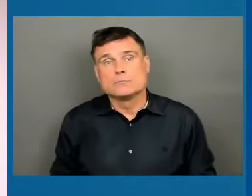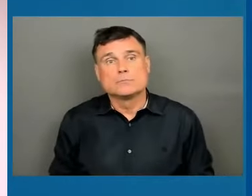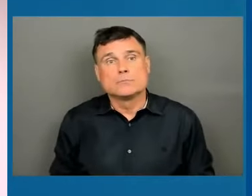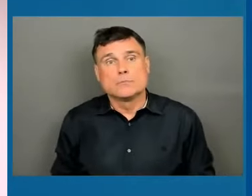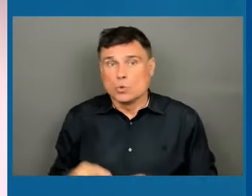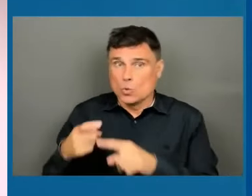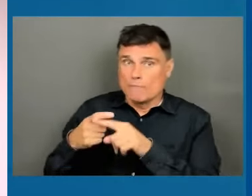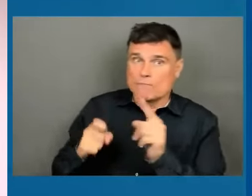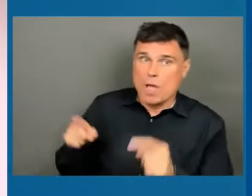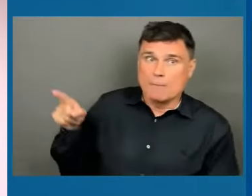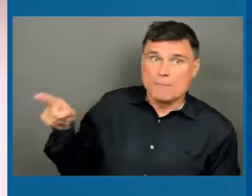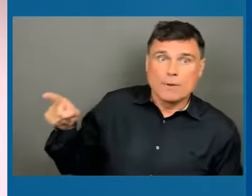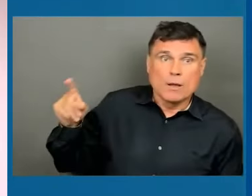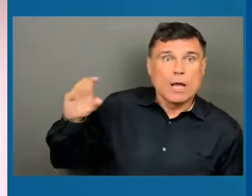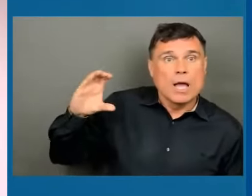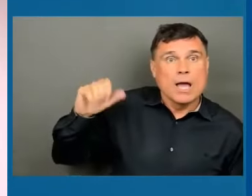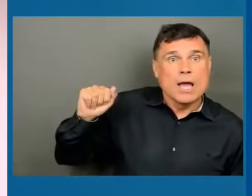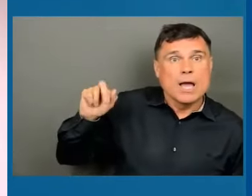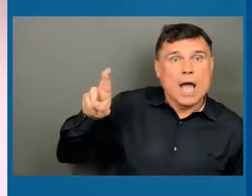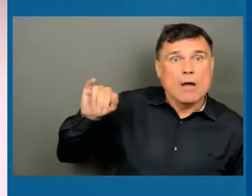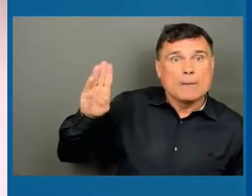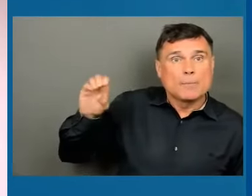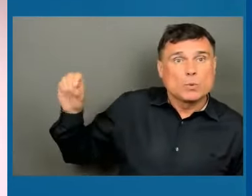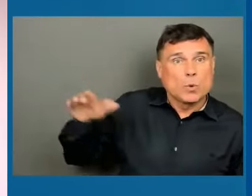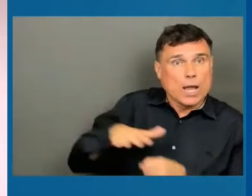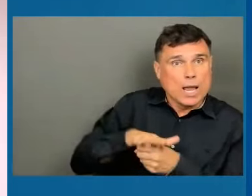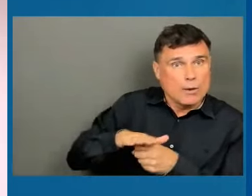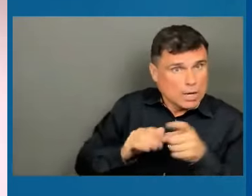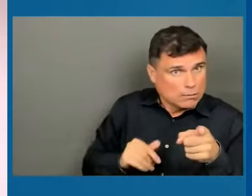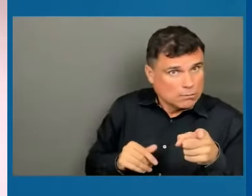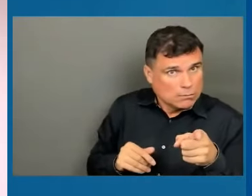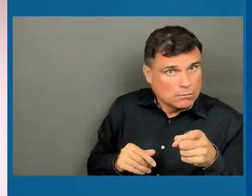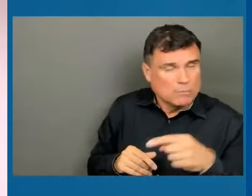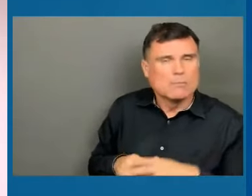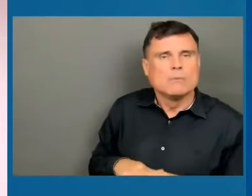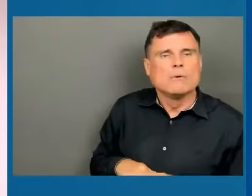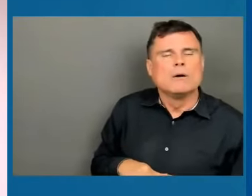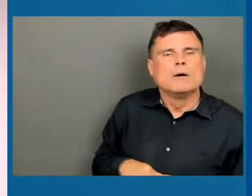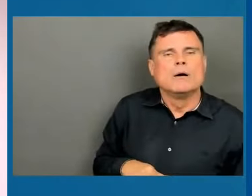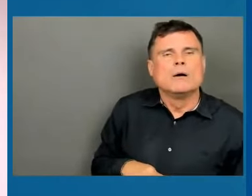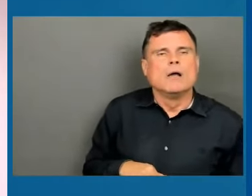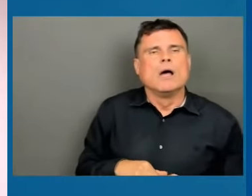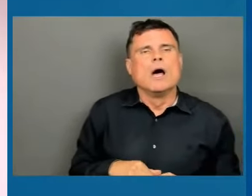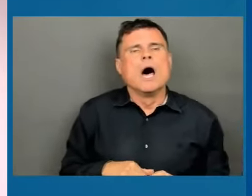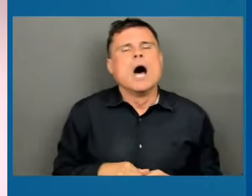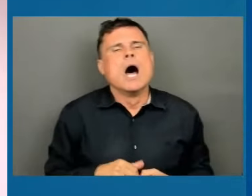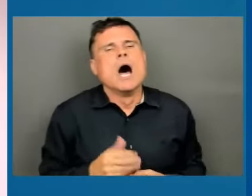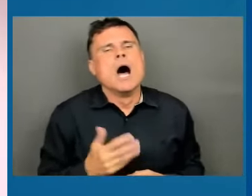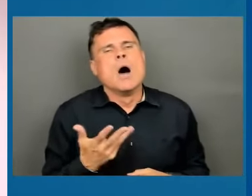Good afternoon, thank you for that's correcting my question. I'm just curious if you could maybe speak to the risk and